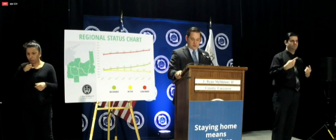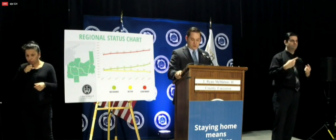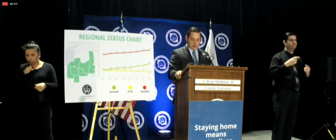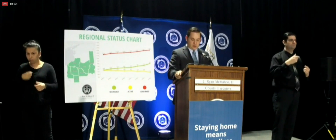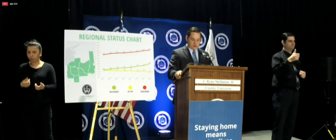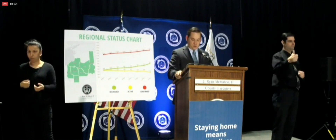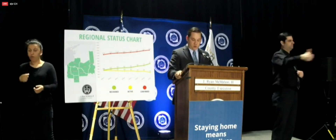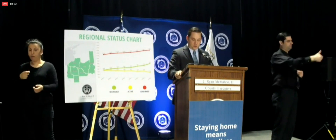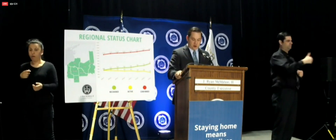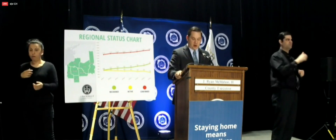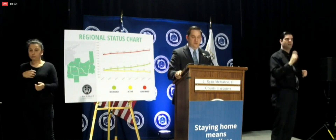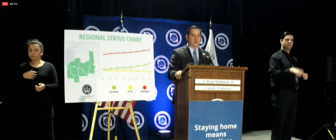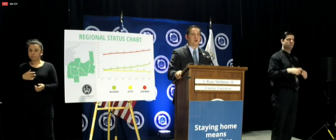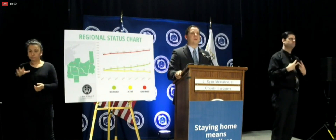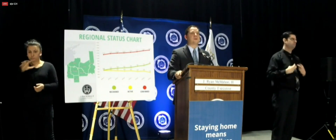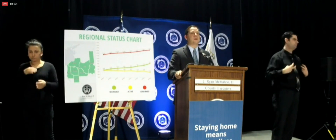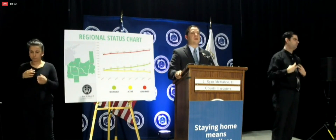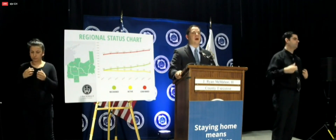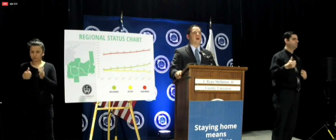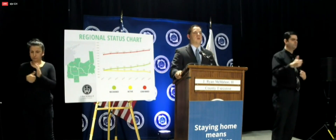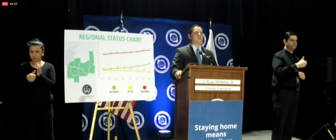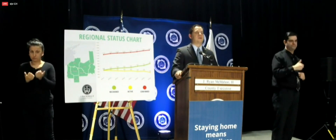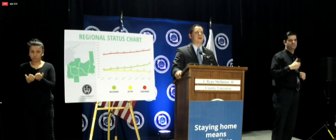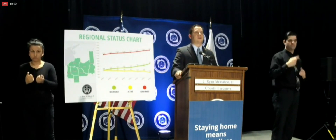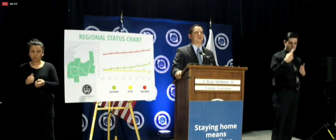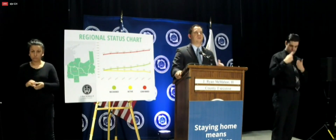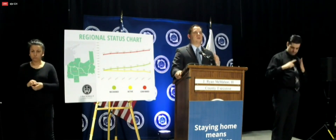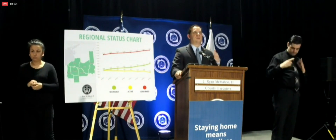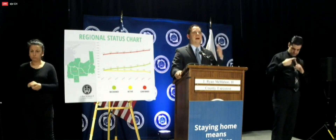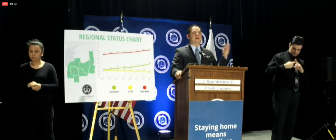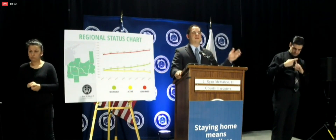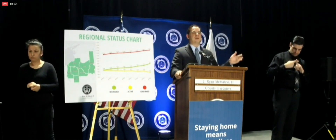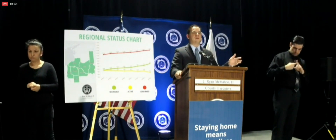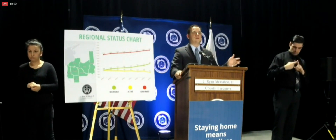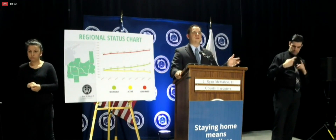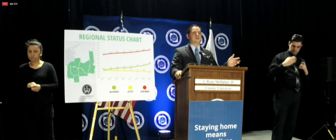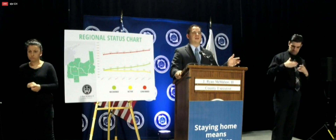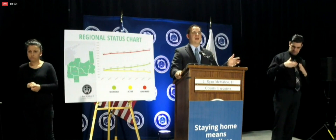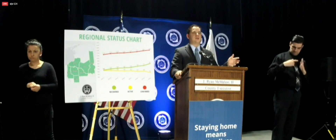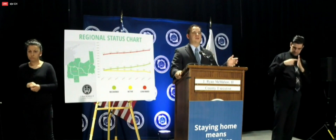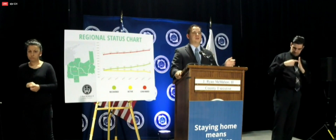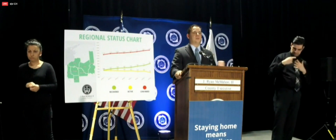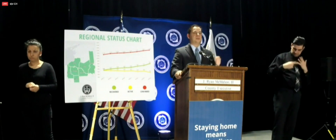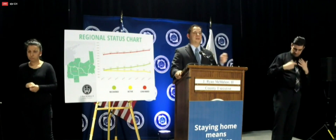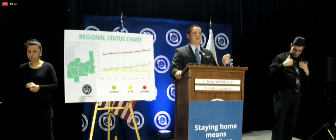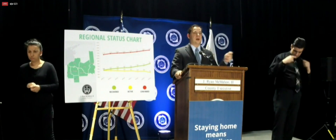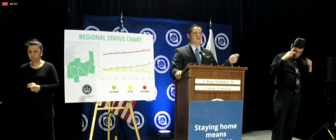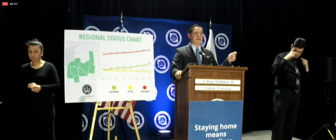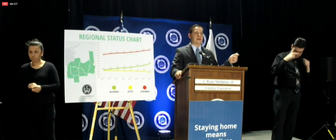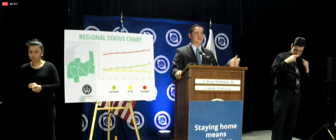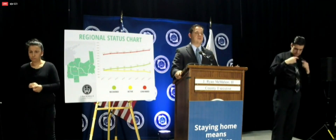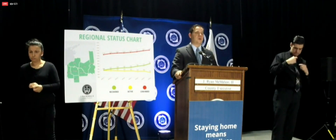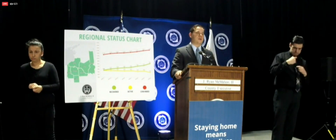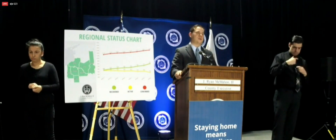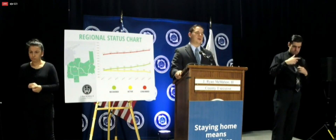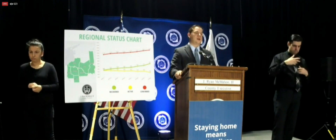HEALTH. I WANT TO THANK ALL OF THOSE WHO CONTINUE TO WORK WITH OUR HEALTH DEPARTMENT ON OUR WEBSITE, TO